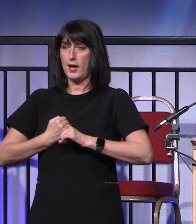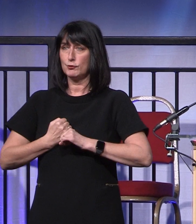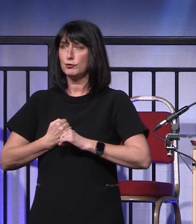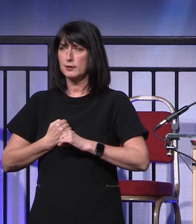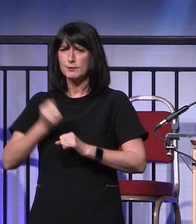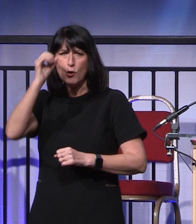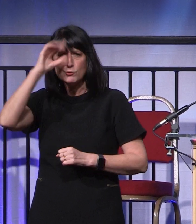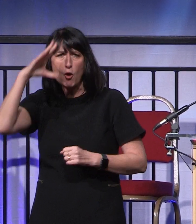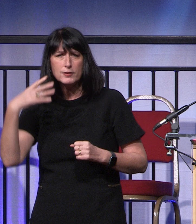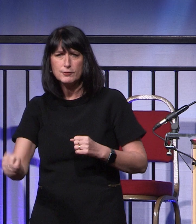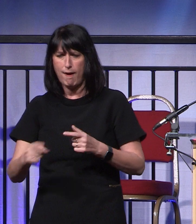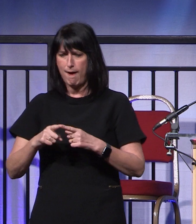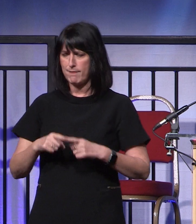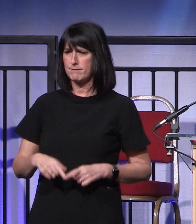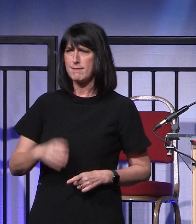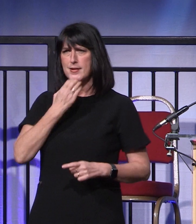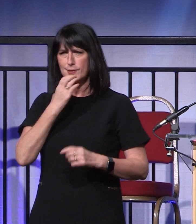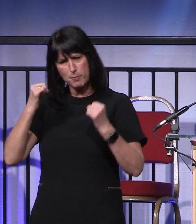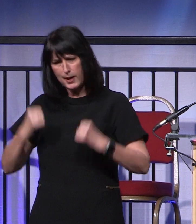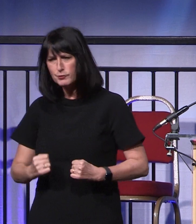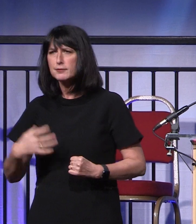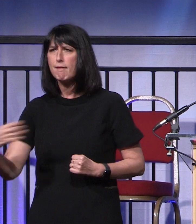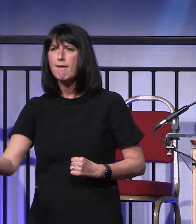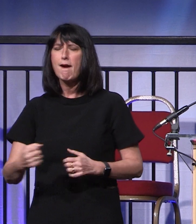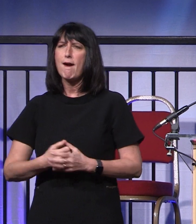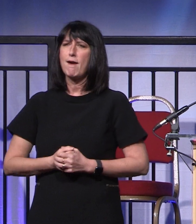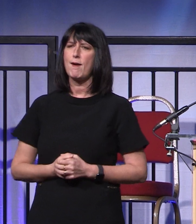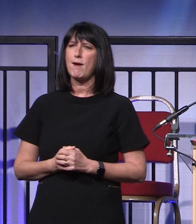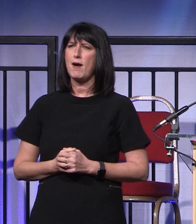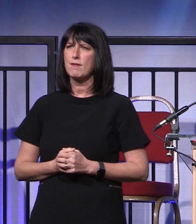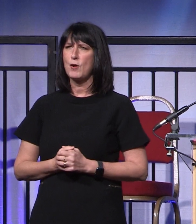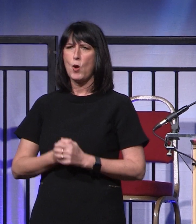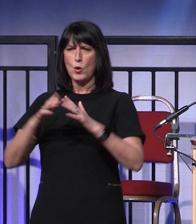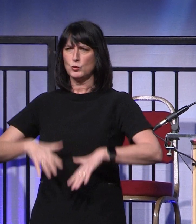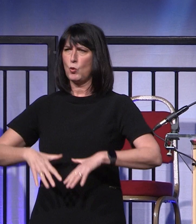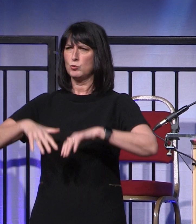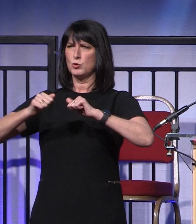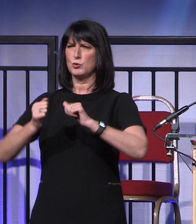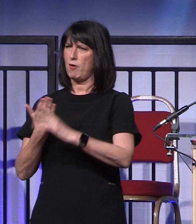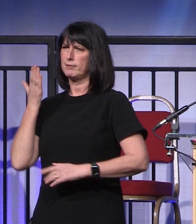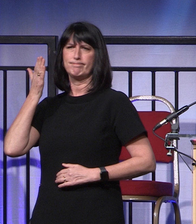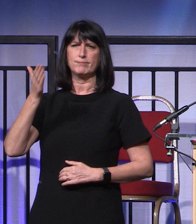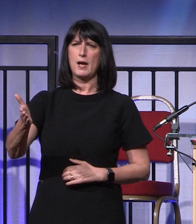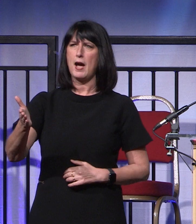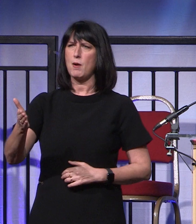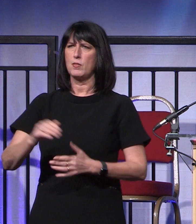determination go out there and begin the first steps to making your future take